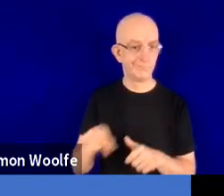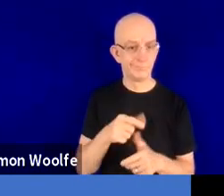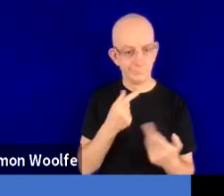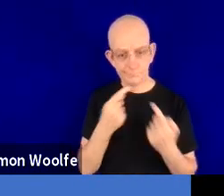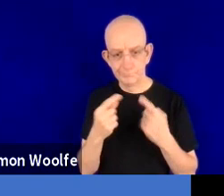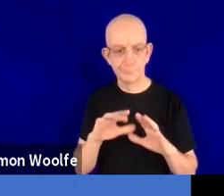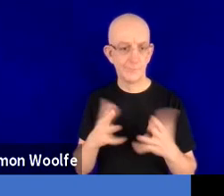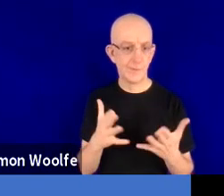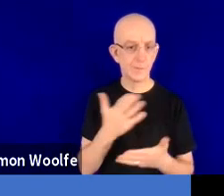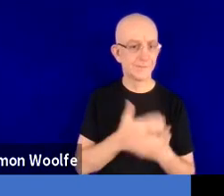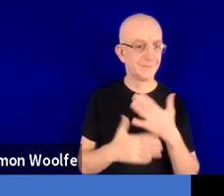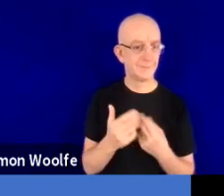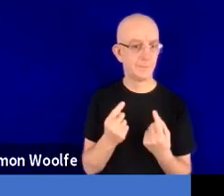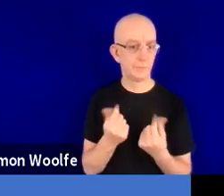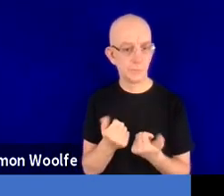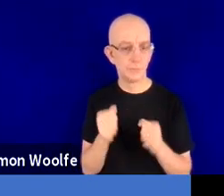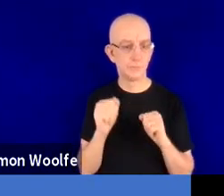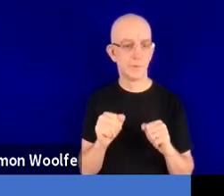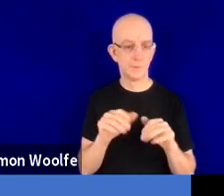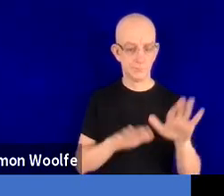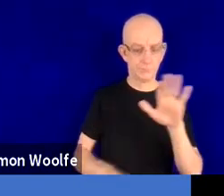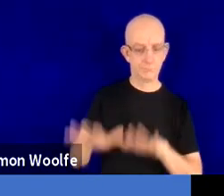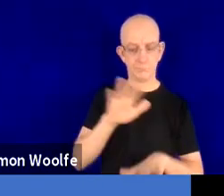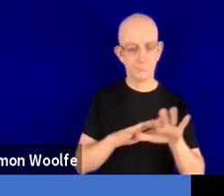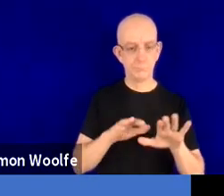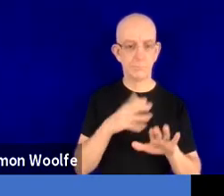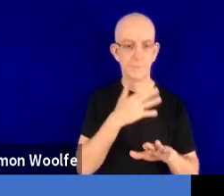referring to the same methodological framework to measure disability cost